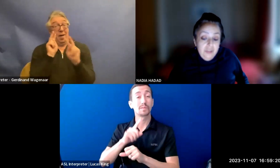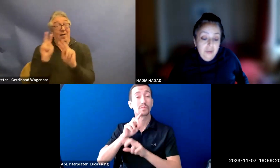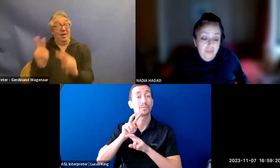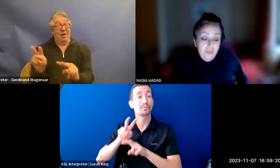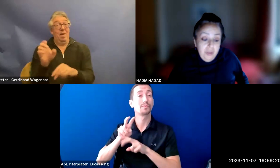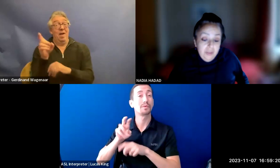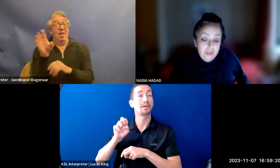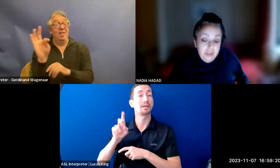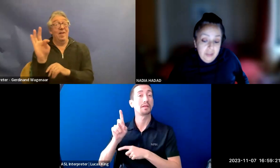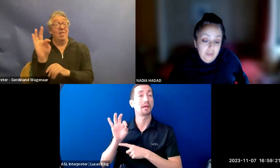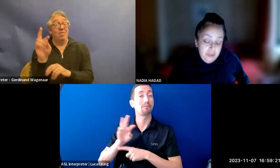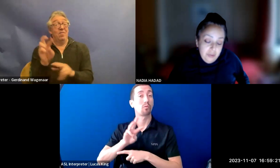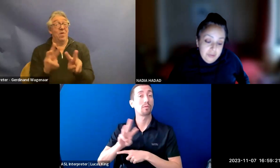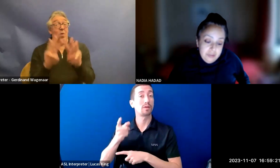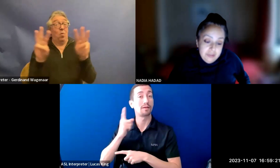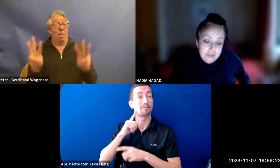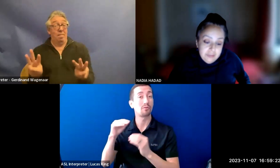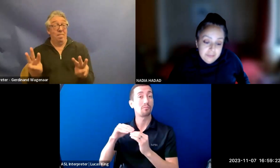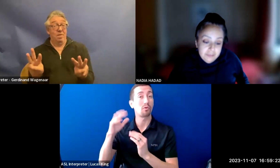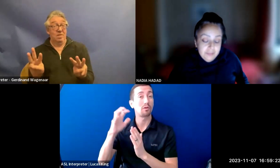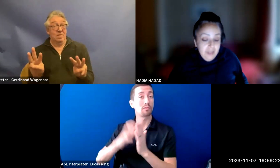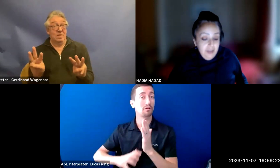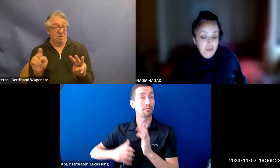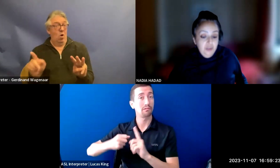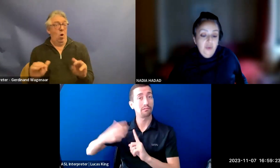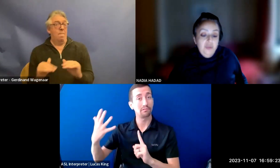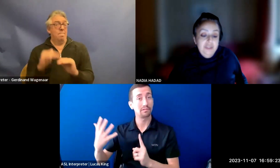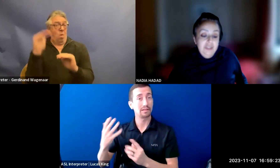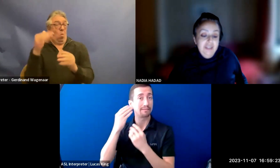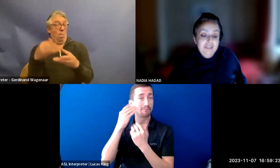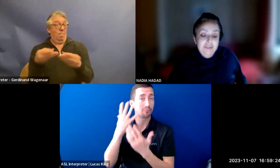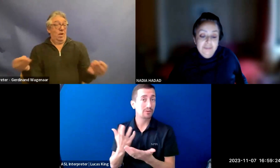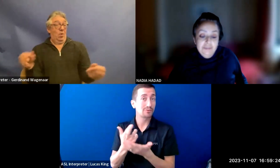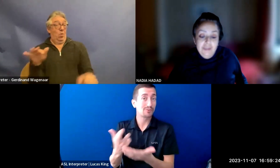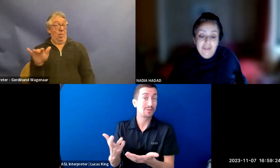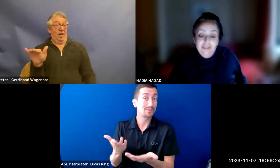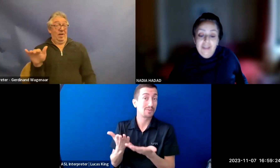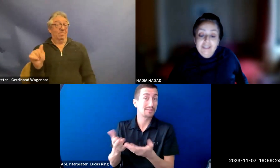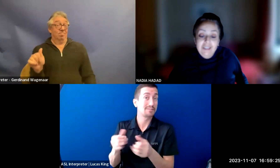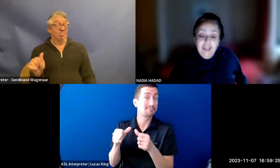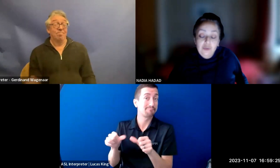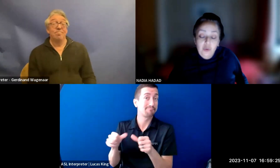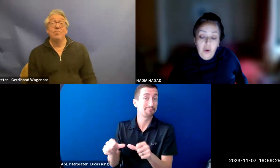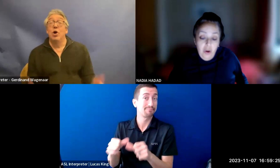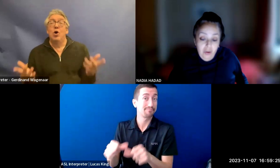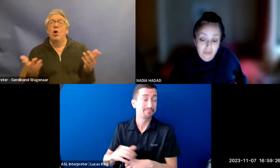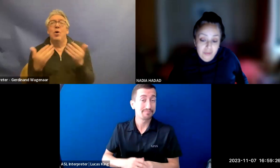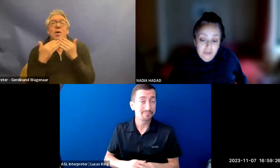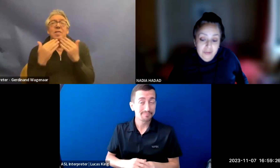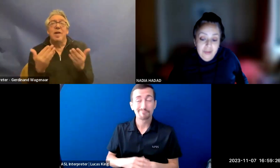for additional information and resources. So, with that, thanks again to all of you